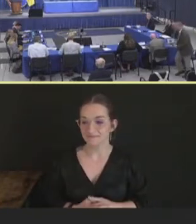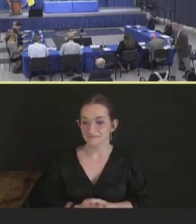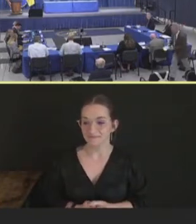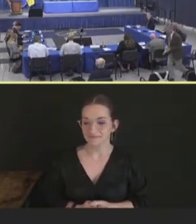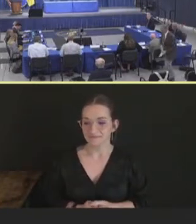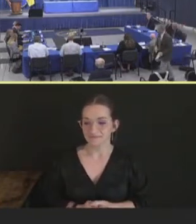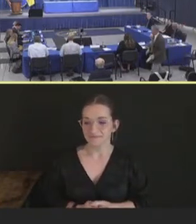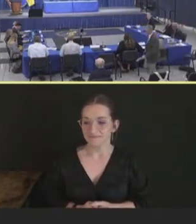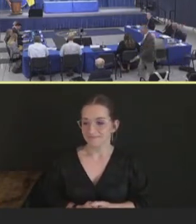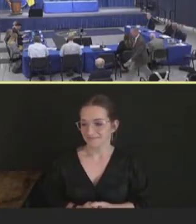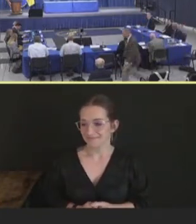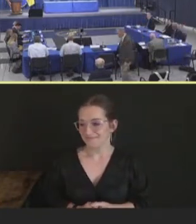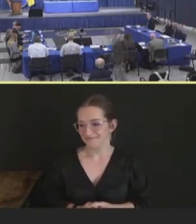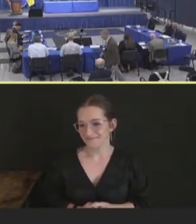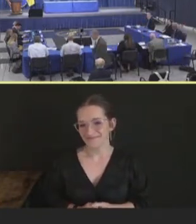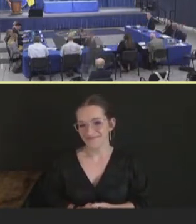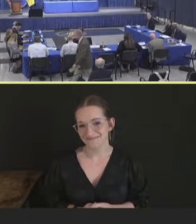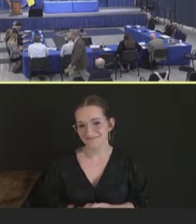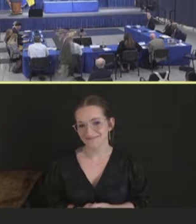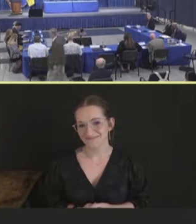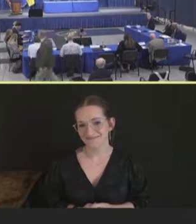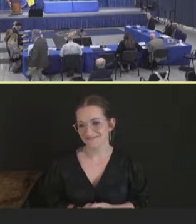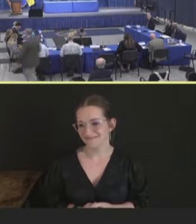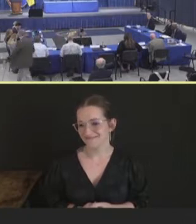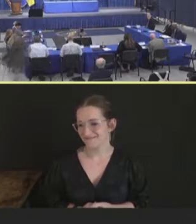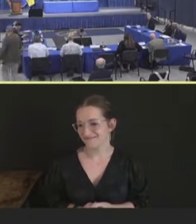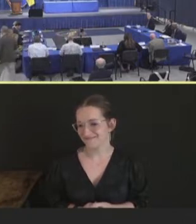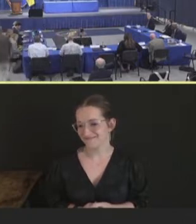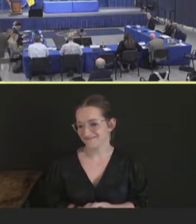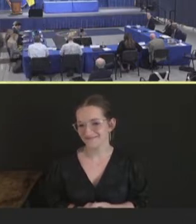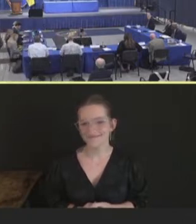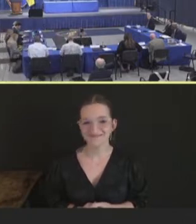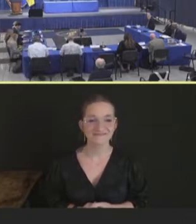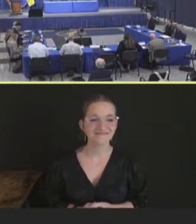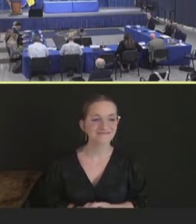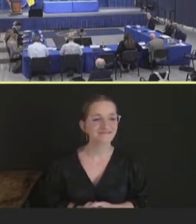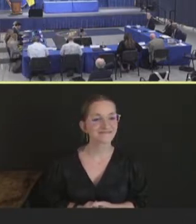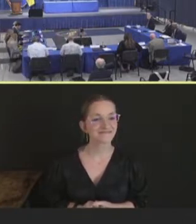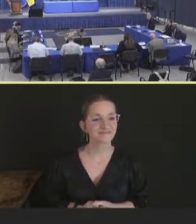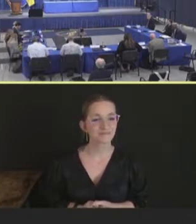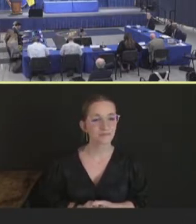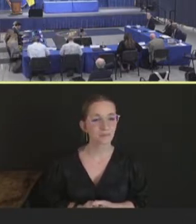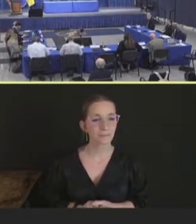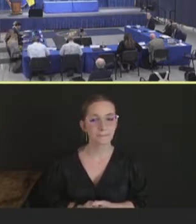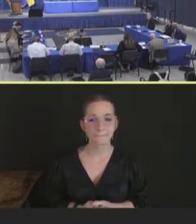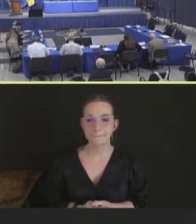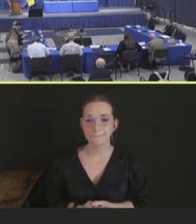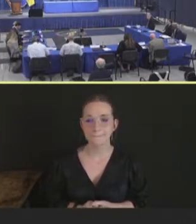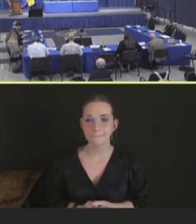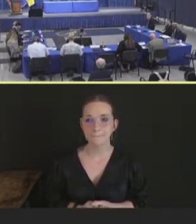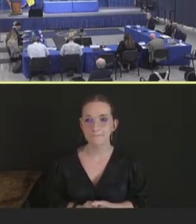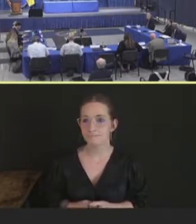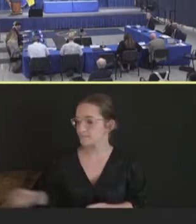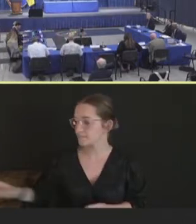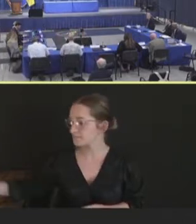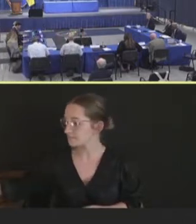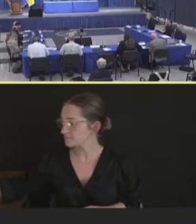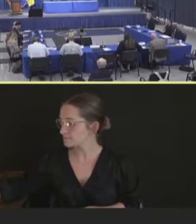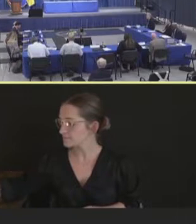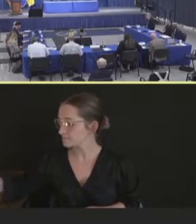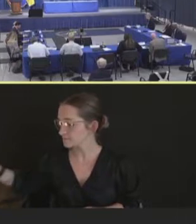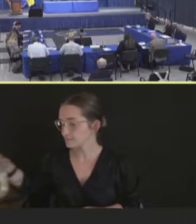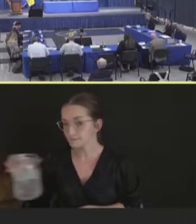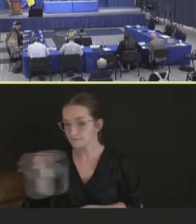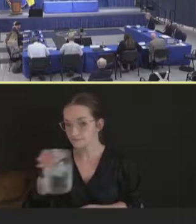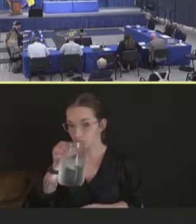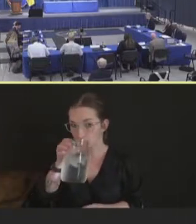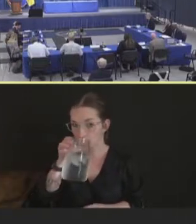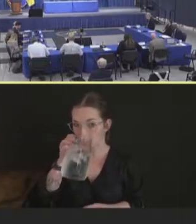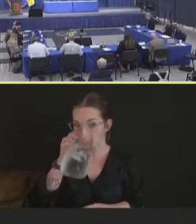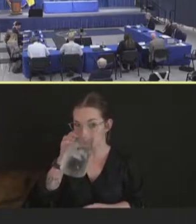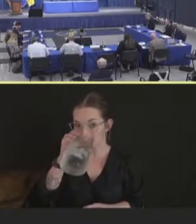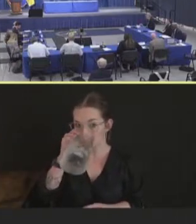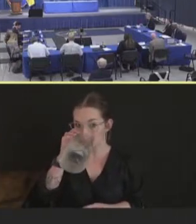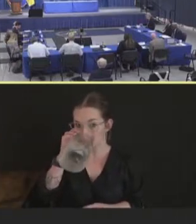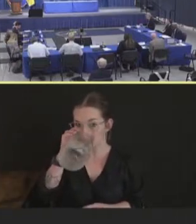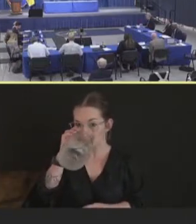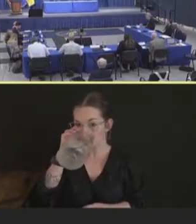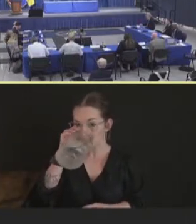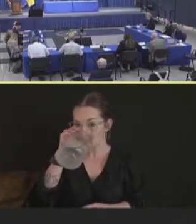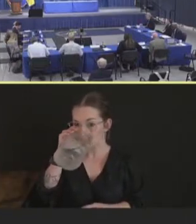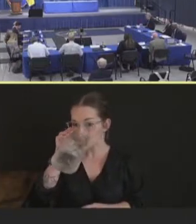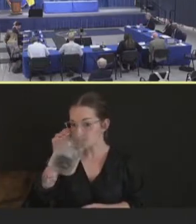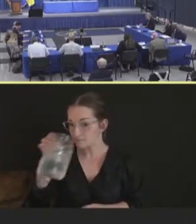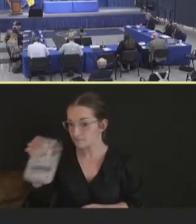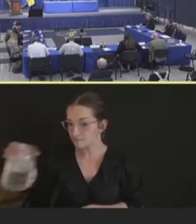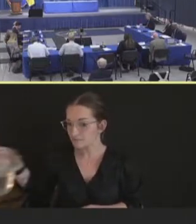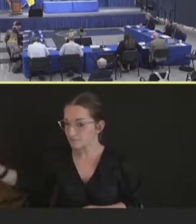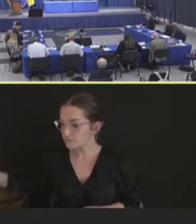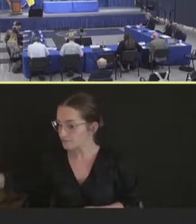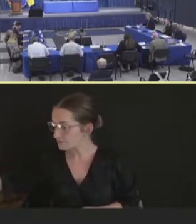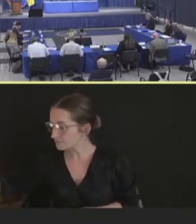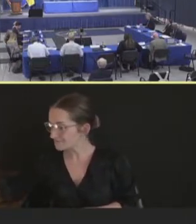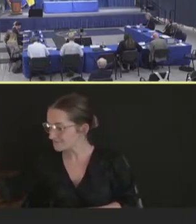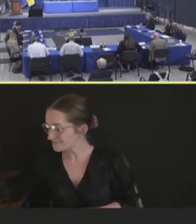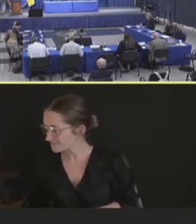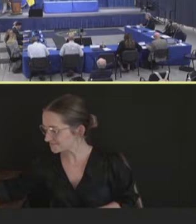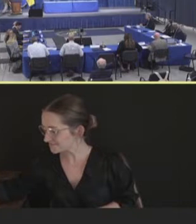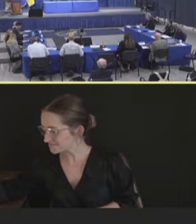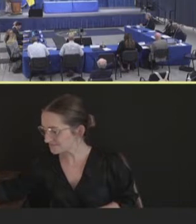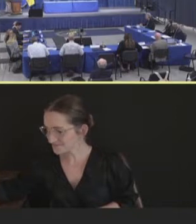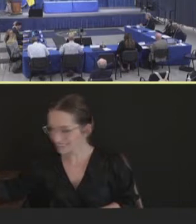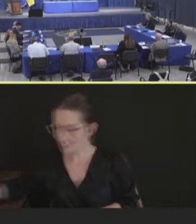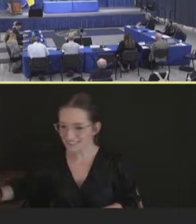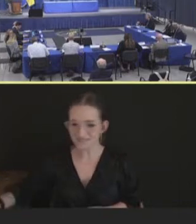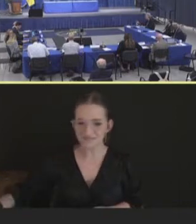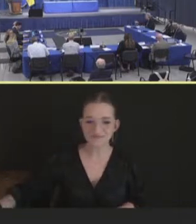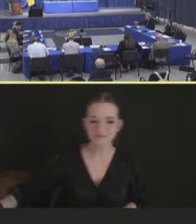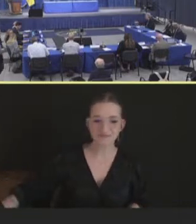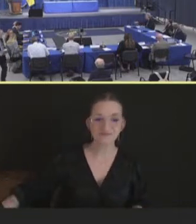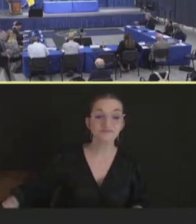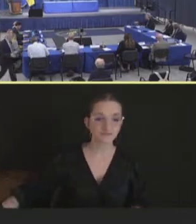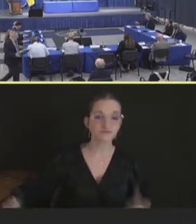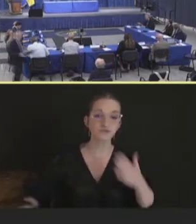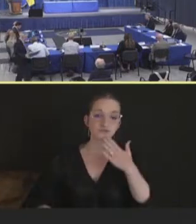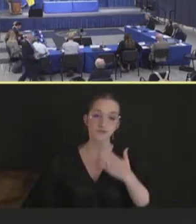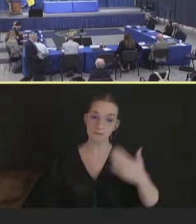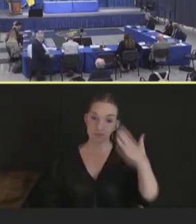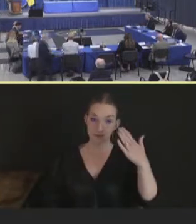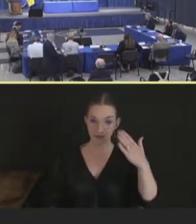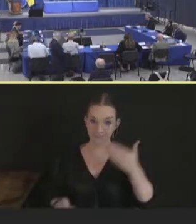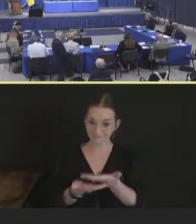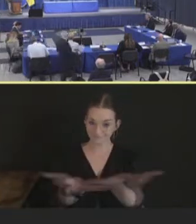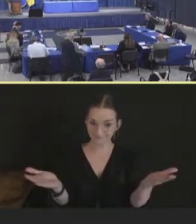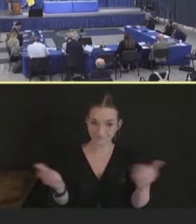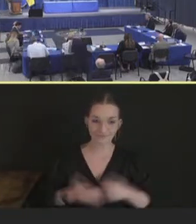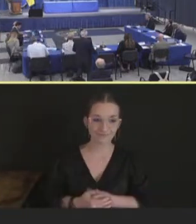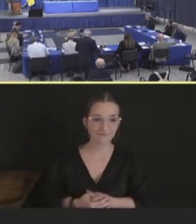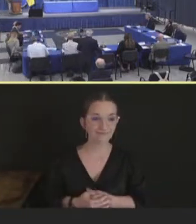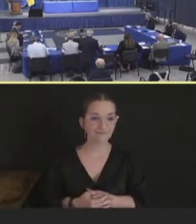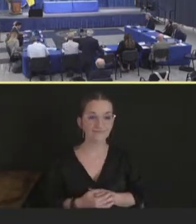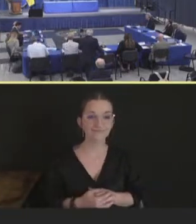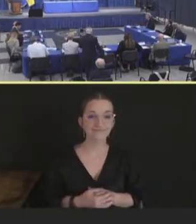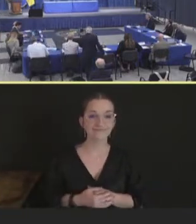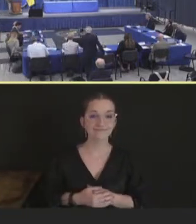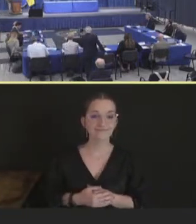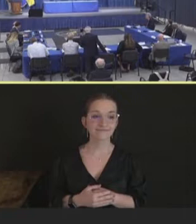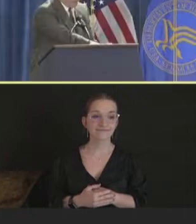John Dunn: Good morning, all.